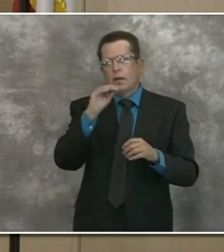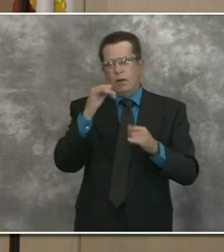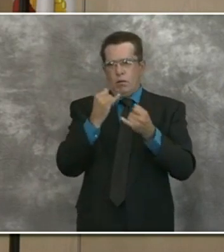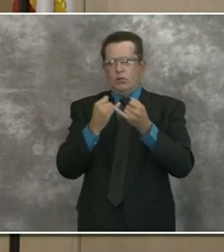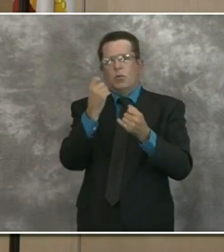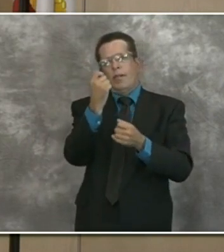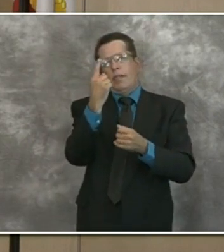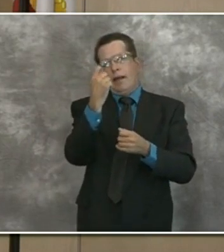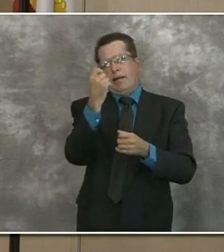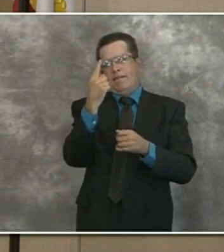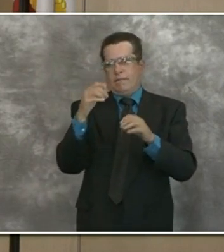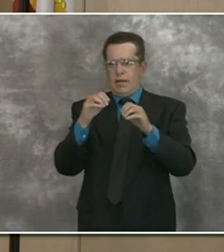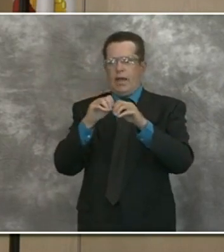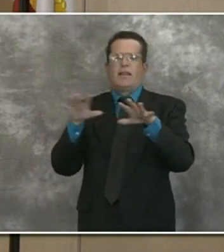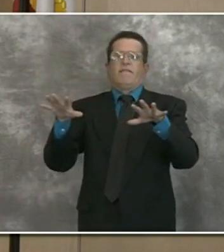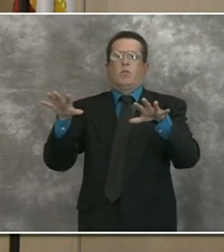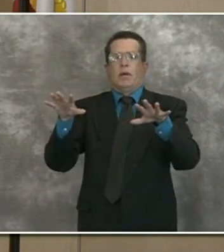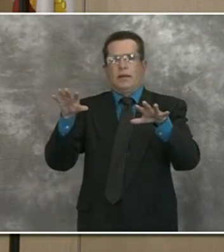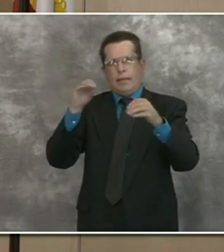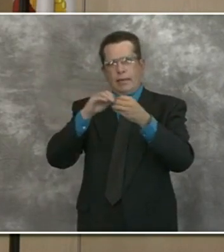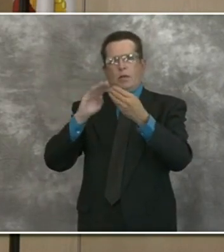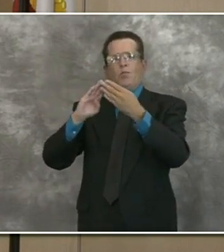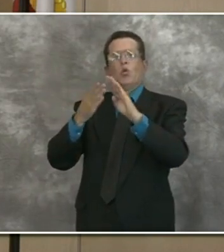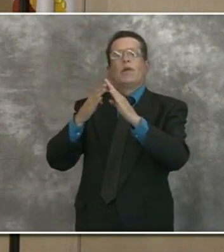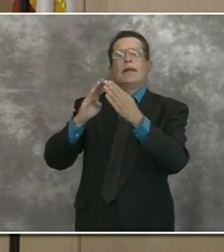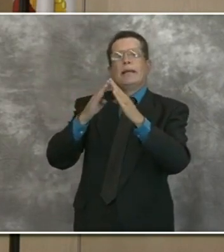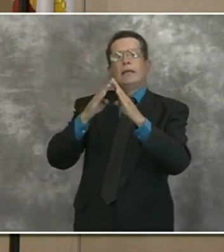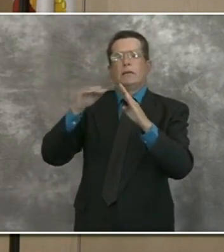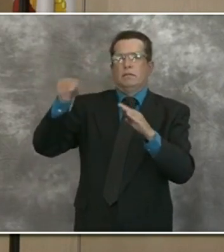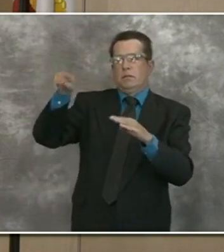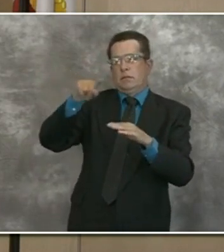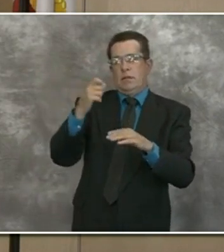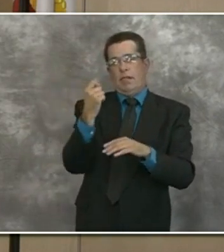NUMBER OF CASES WHICH INCLUDES 67 DEATHS OR 23% OF THE TOTAL